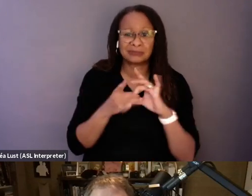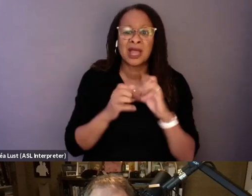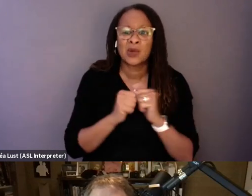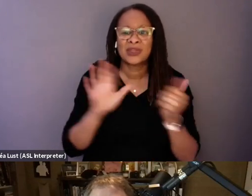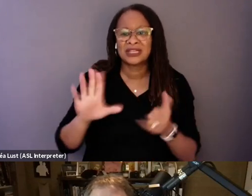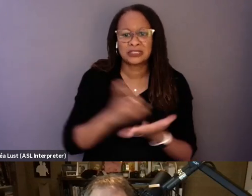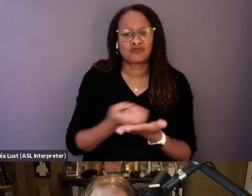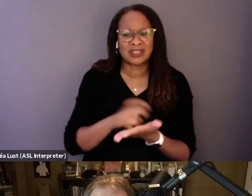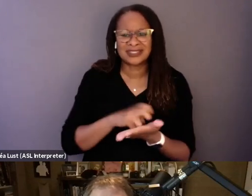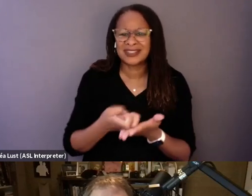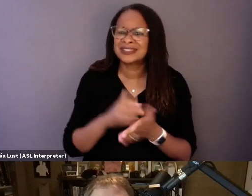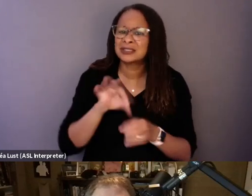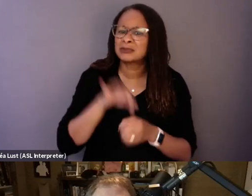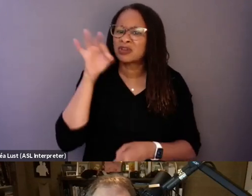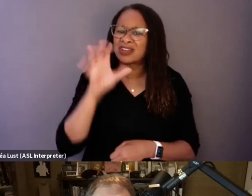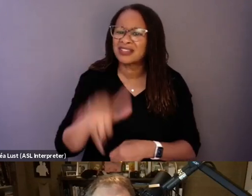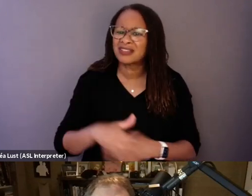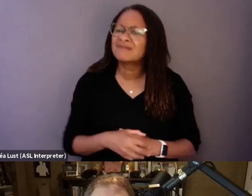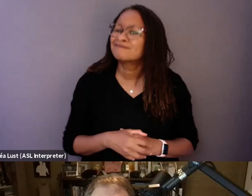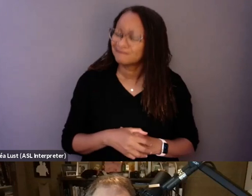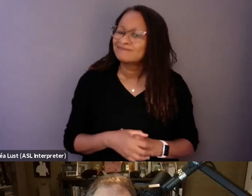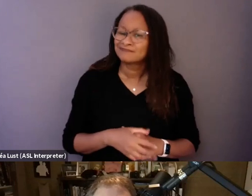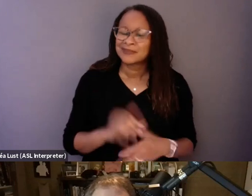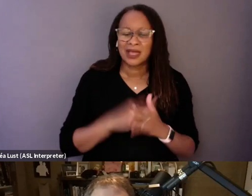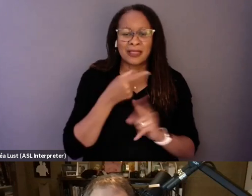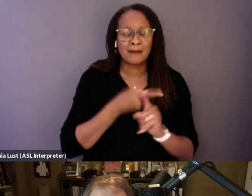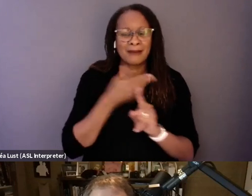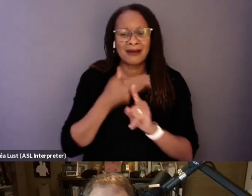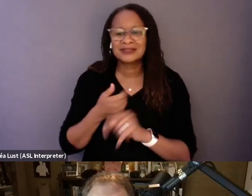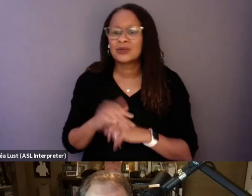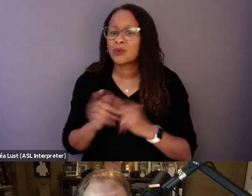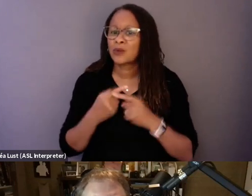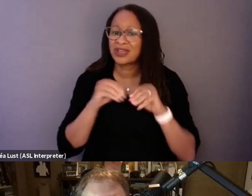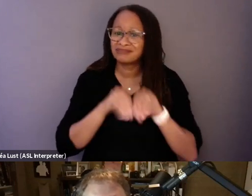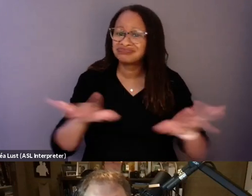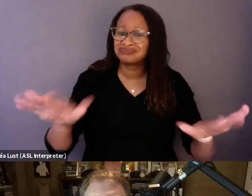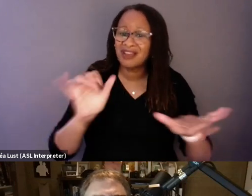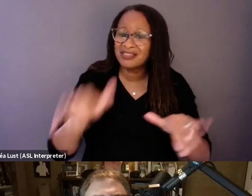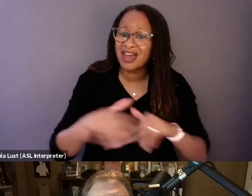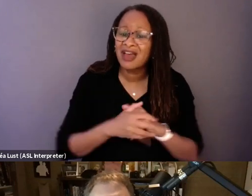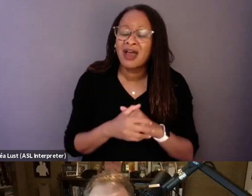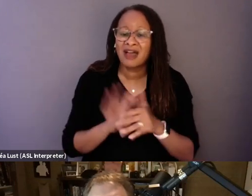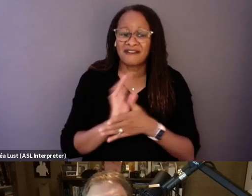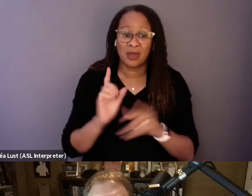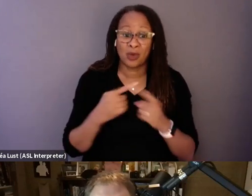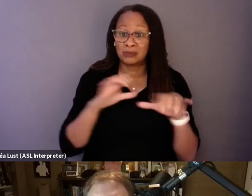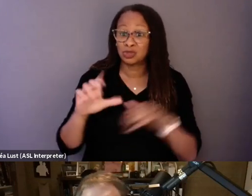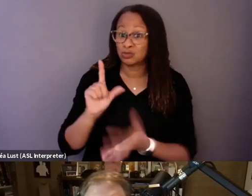He was in the month since we've released the film. When I do a press I'm often asked if John Belushi